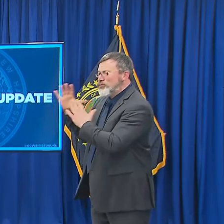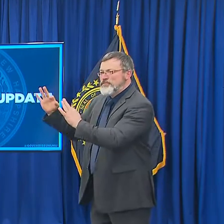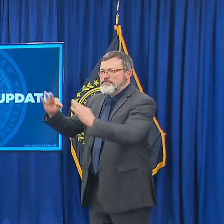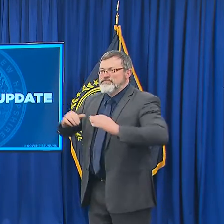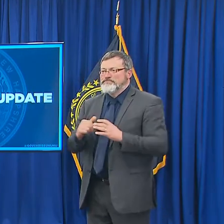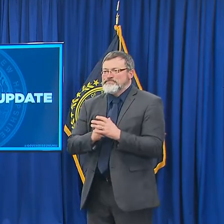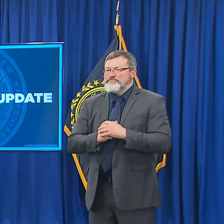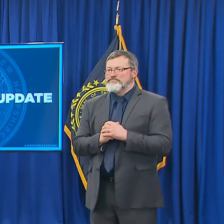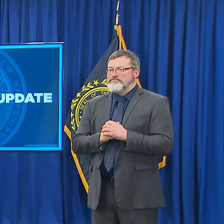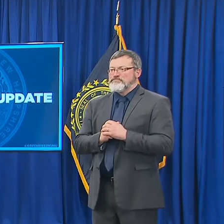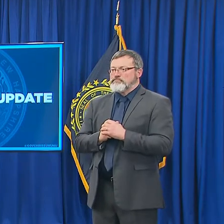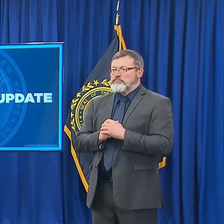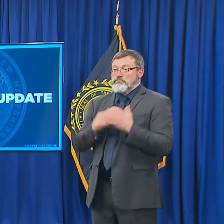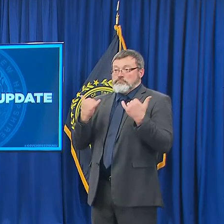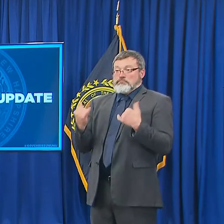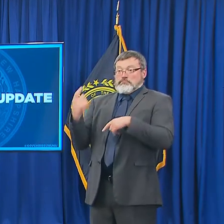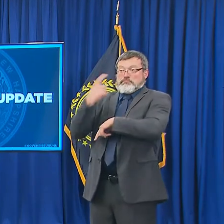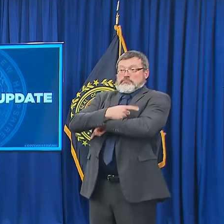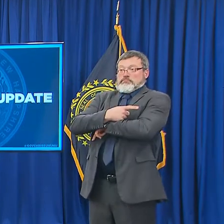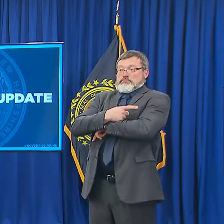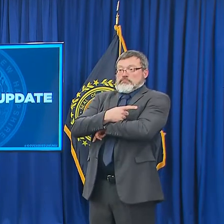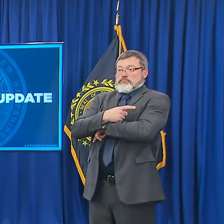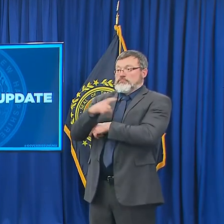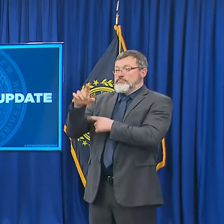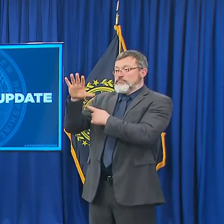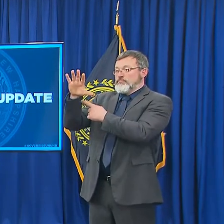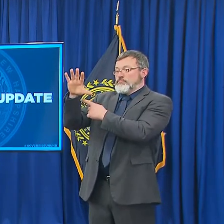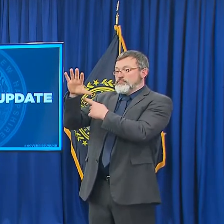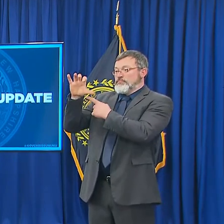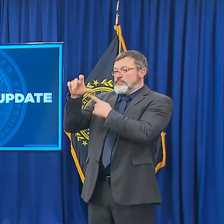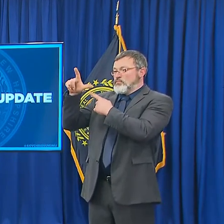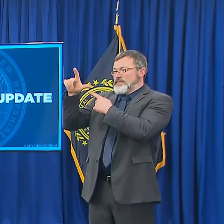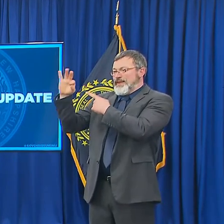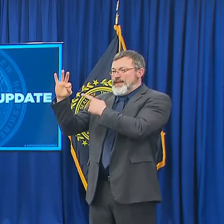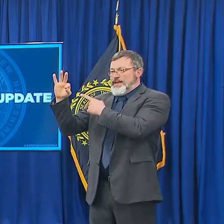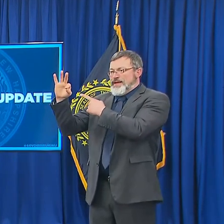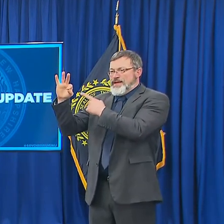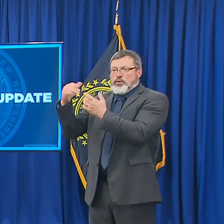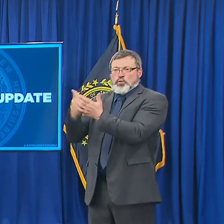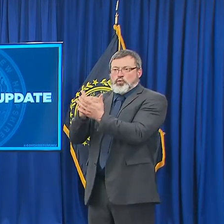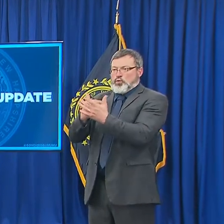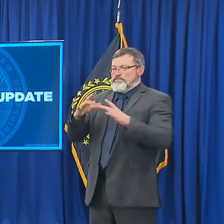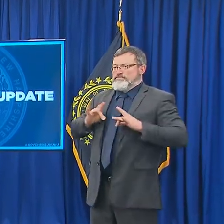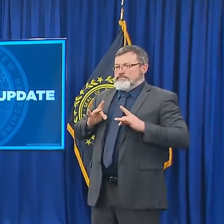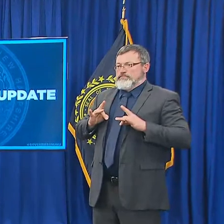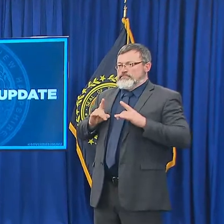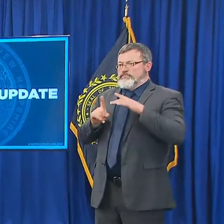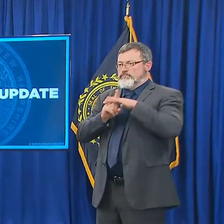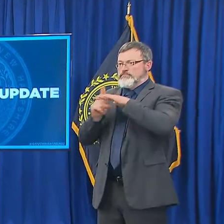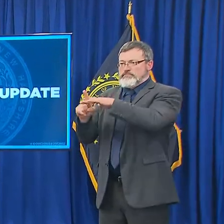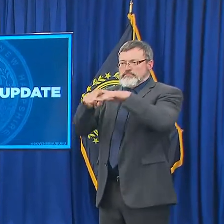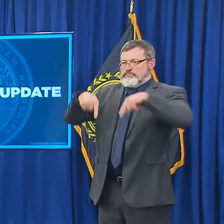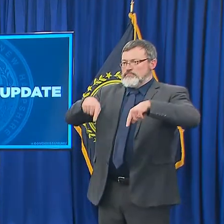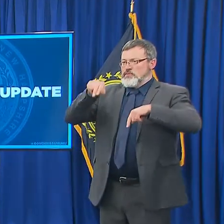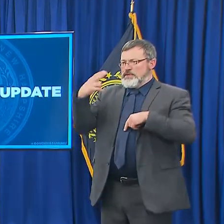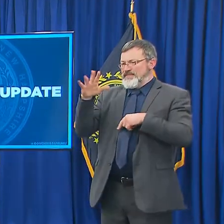point one percent today. And in terms of hospitalizations there are 98 people currently hospitalized with Colon 19 statewide.